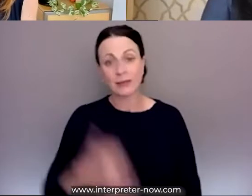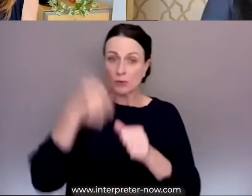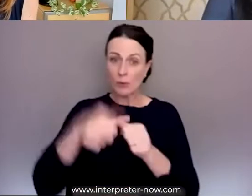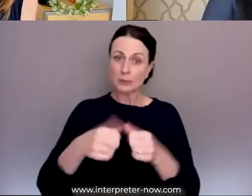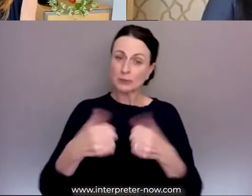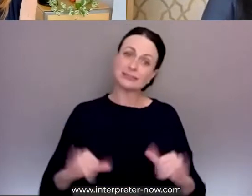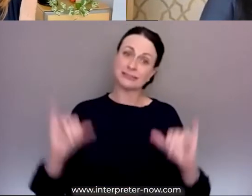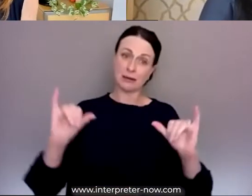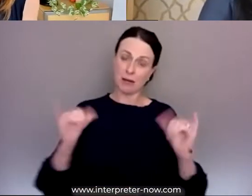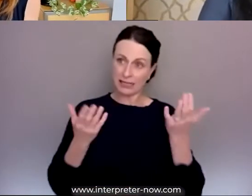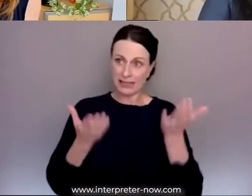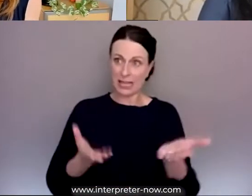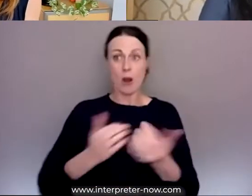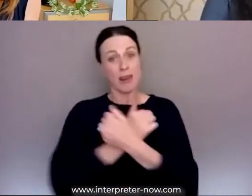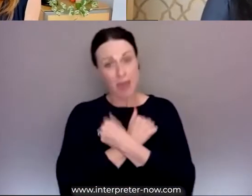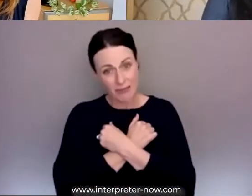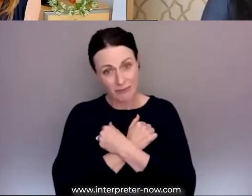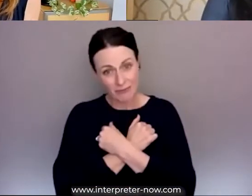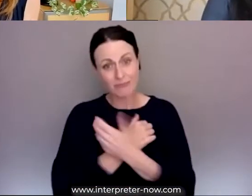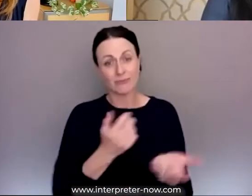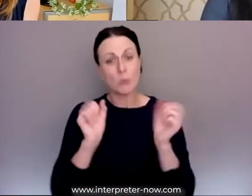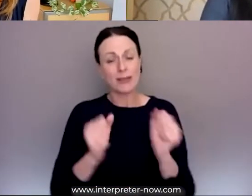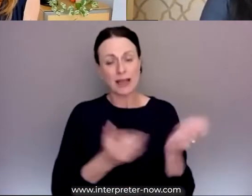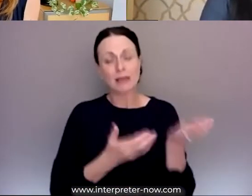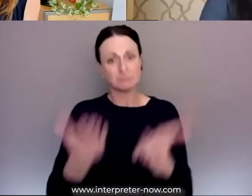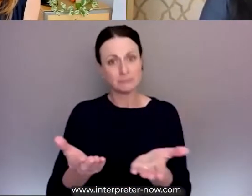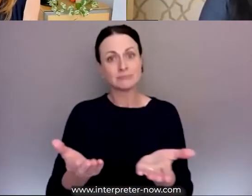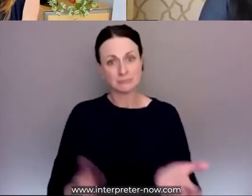is there, that love we can bring forward. Yeah.